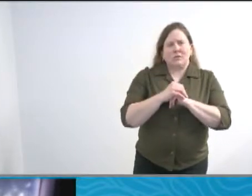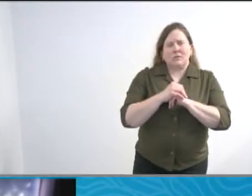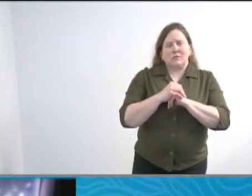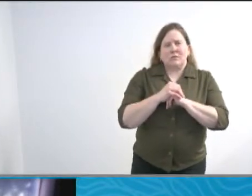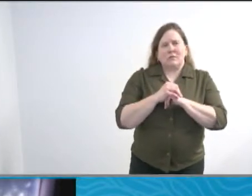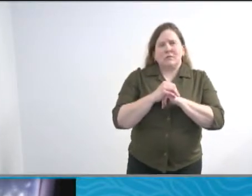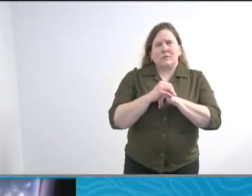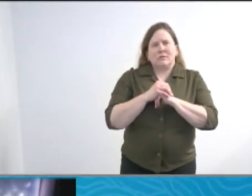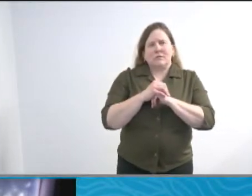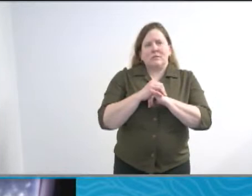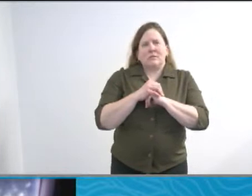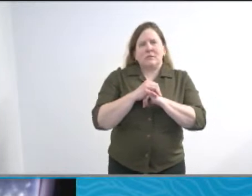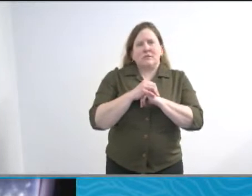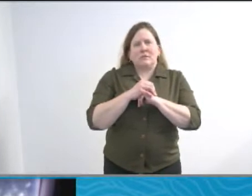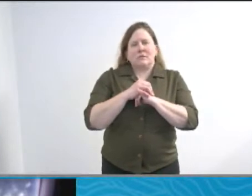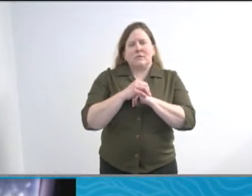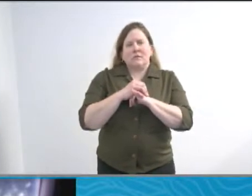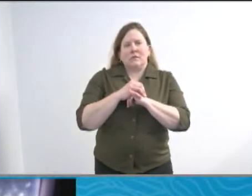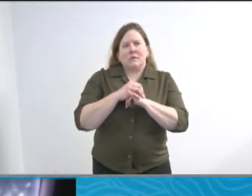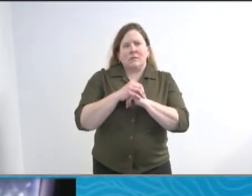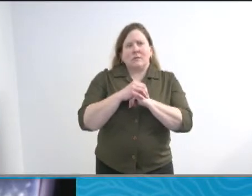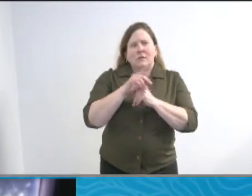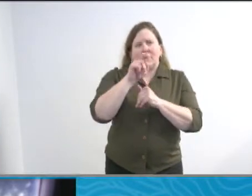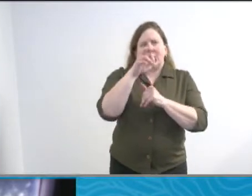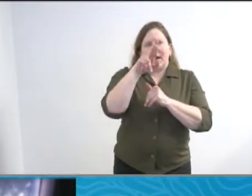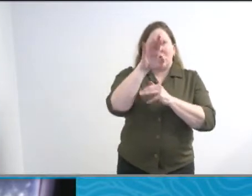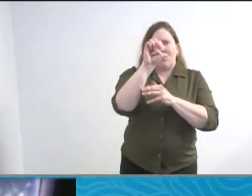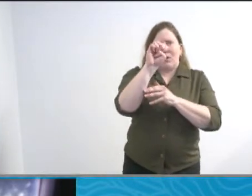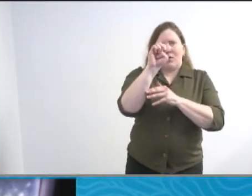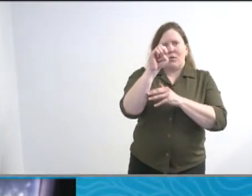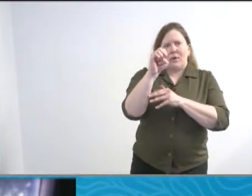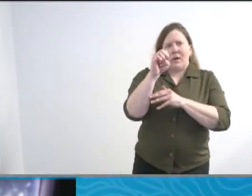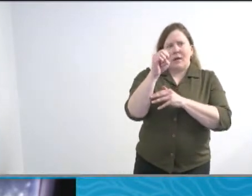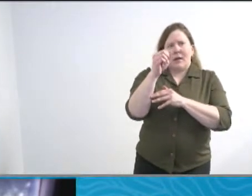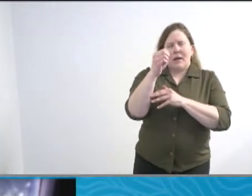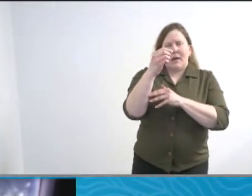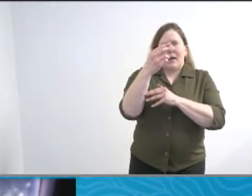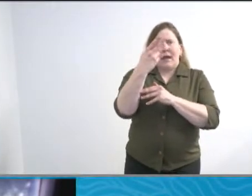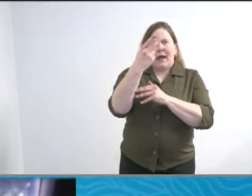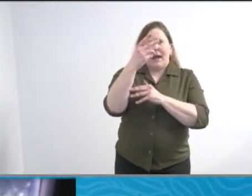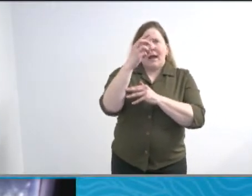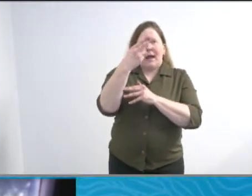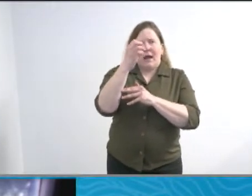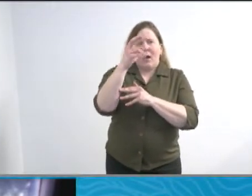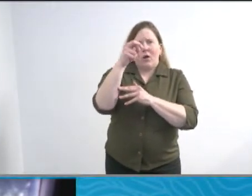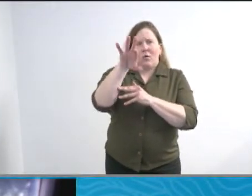We will have our keynote speakers, Dr Tyrone Howard, who's the associate dean of UCLA,